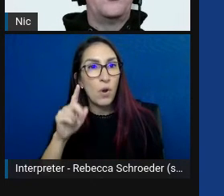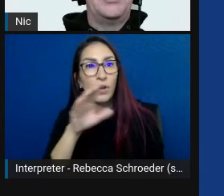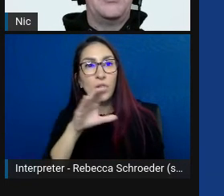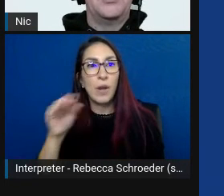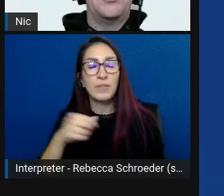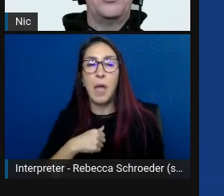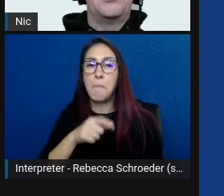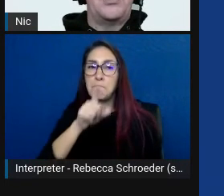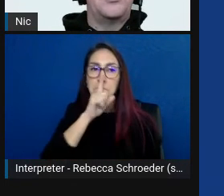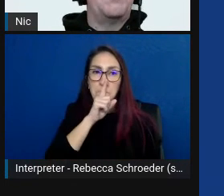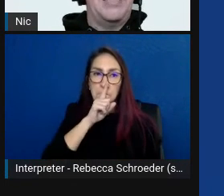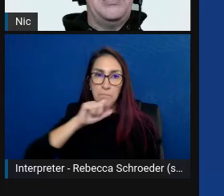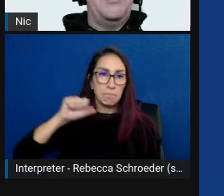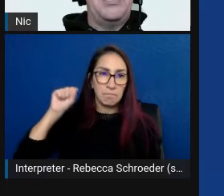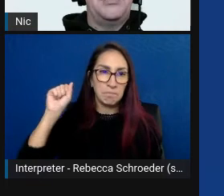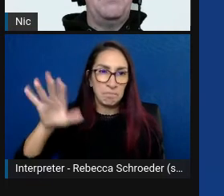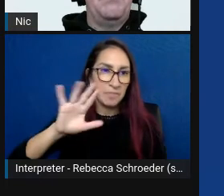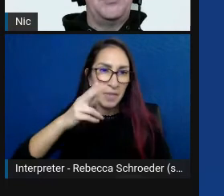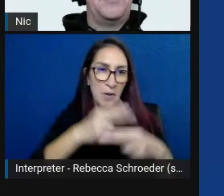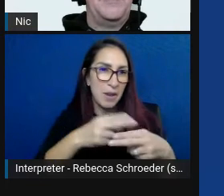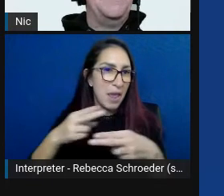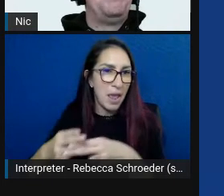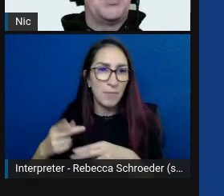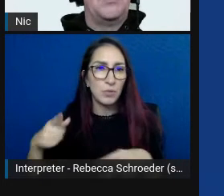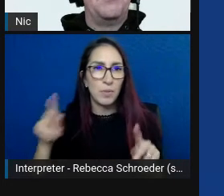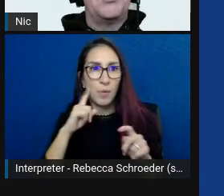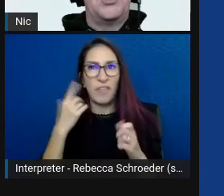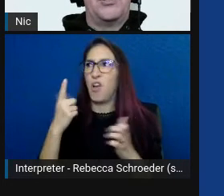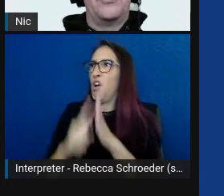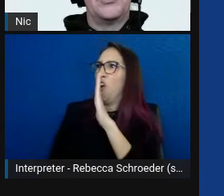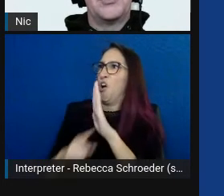when they think someone talks badly about them, but there's others.